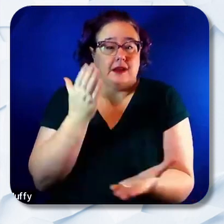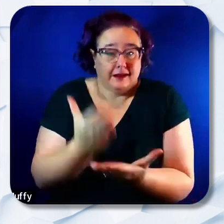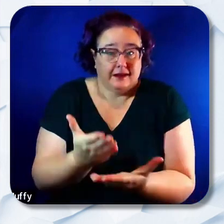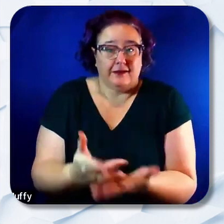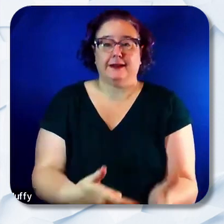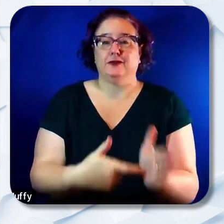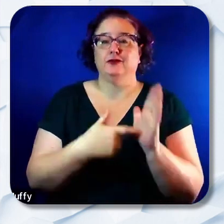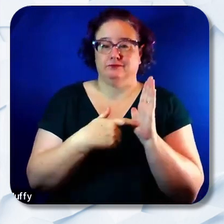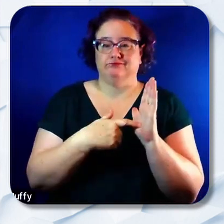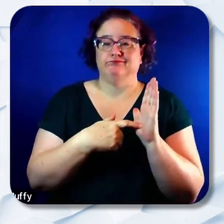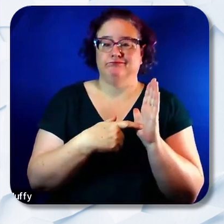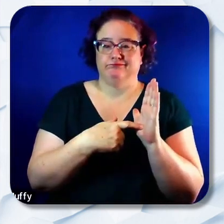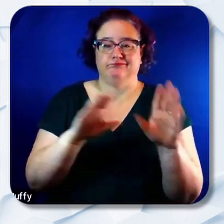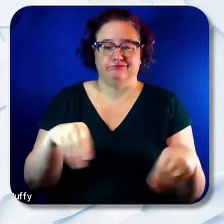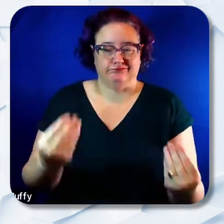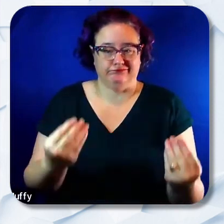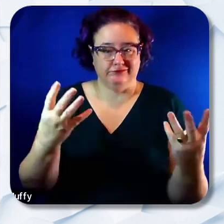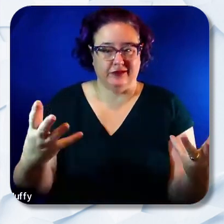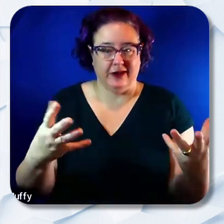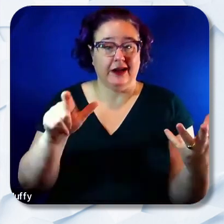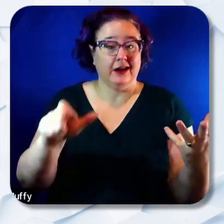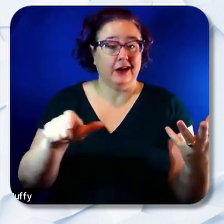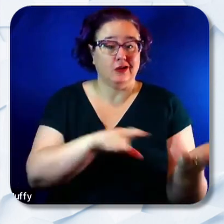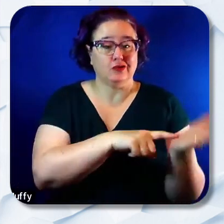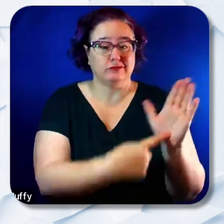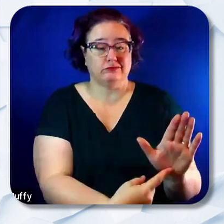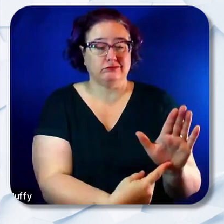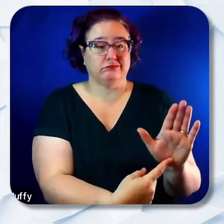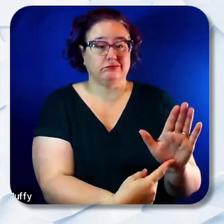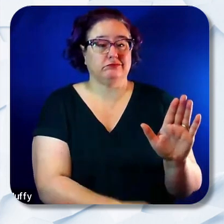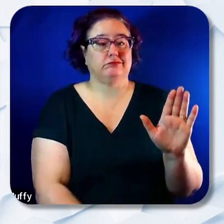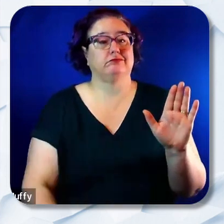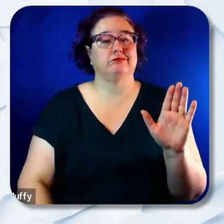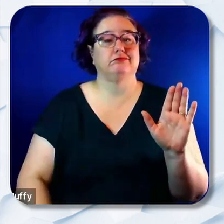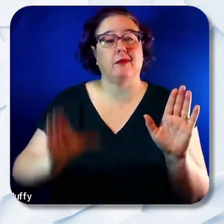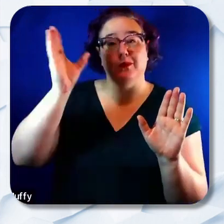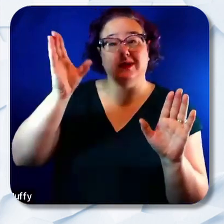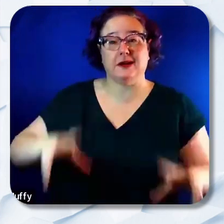reflect that the presentation and adoption of the EEF plan took place in two separate